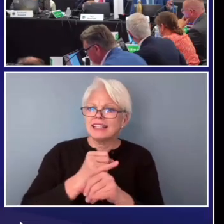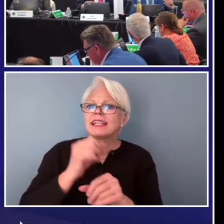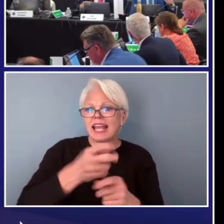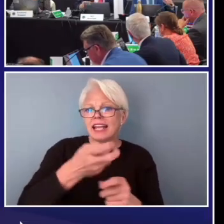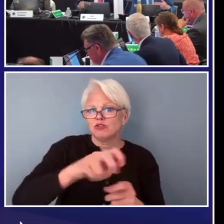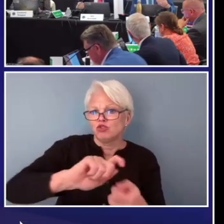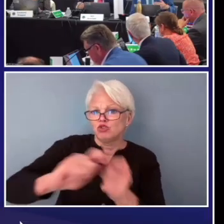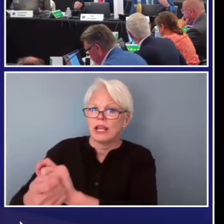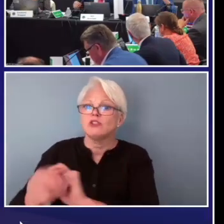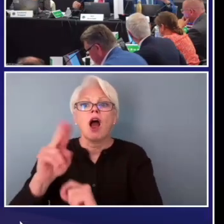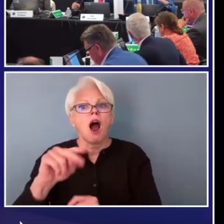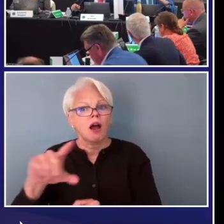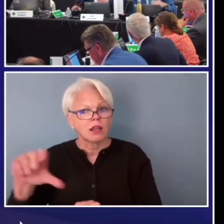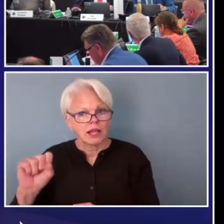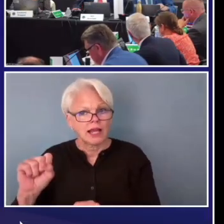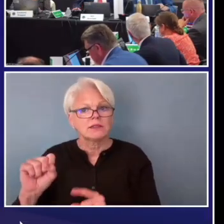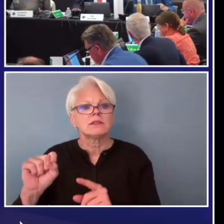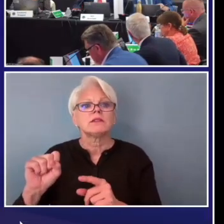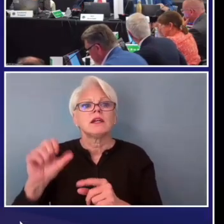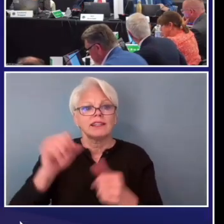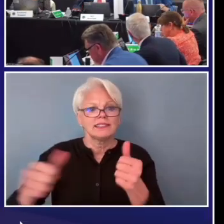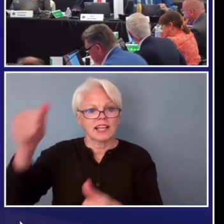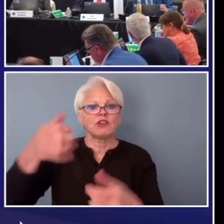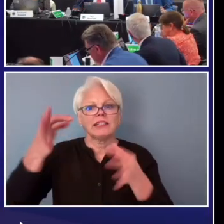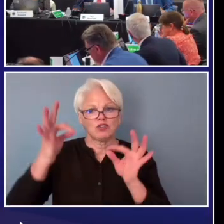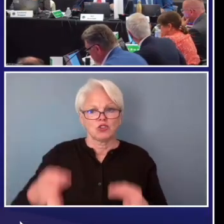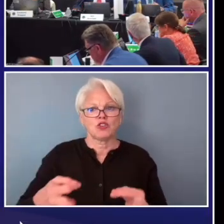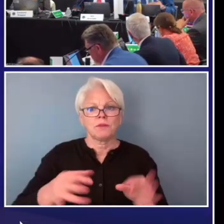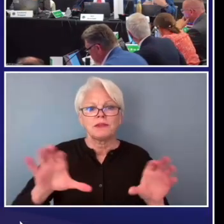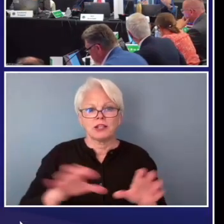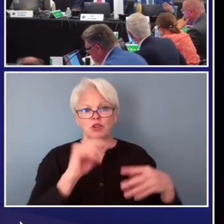that it's being done for one of these reasons set forth herein. We want to allow changes.